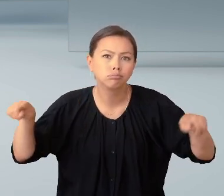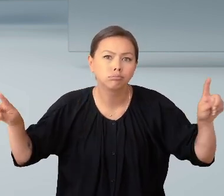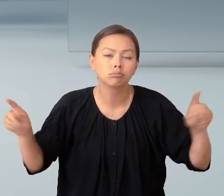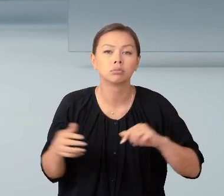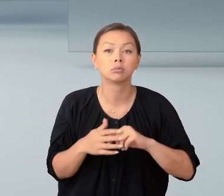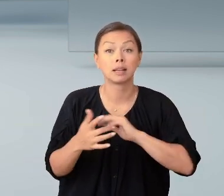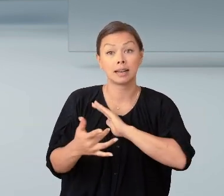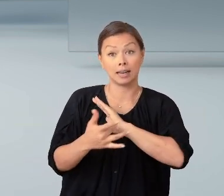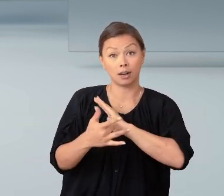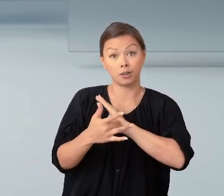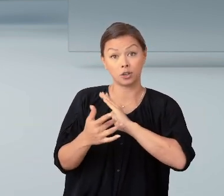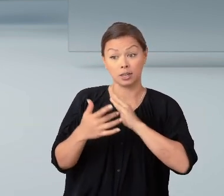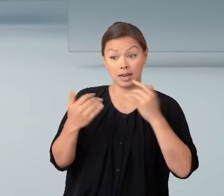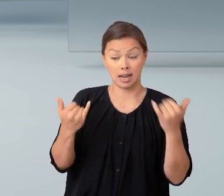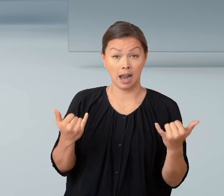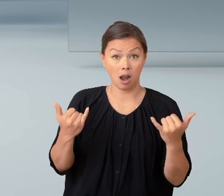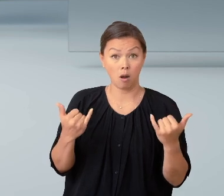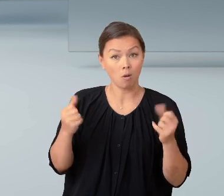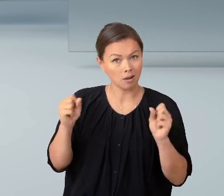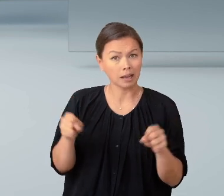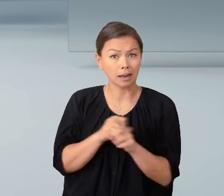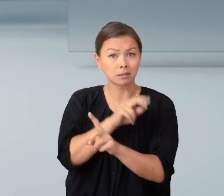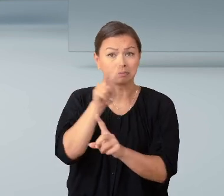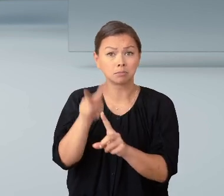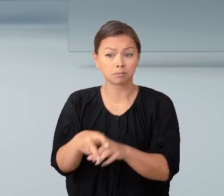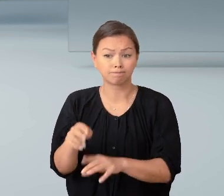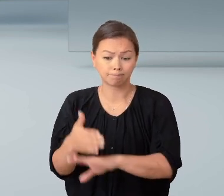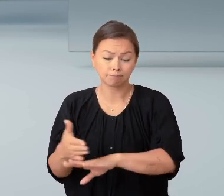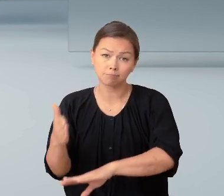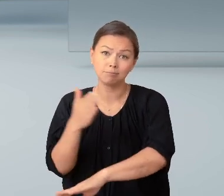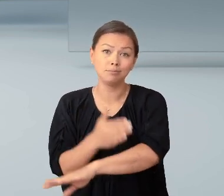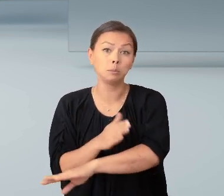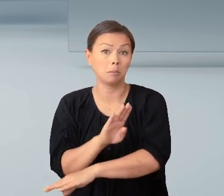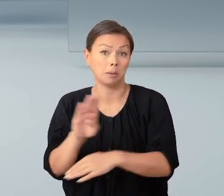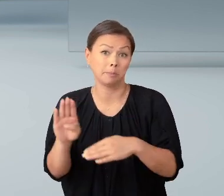an enabling factor to improve your business processes, improve